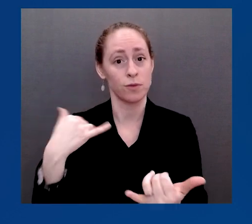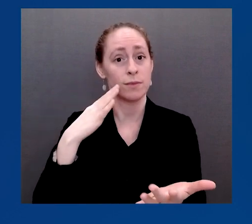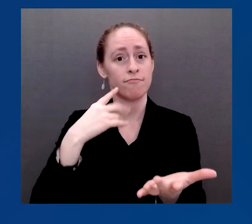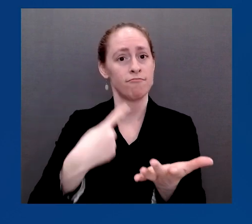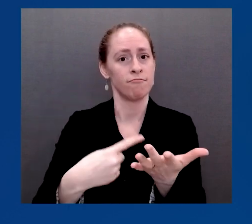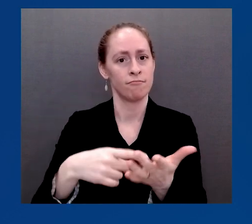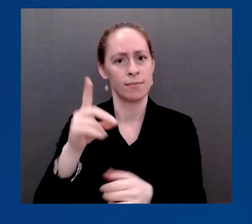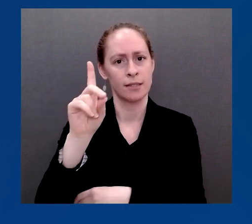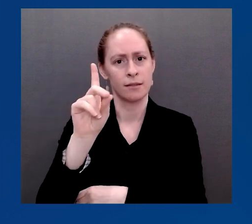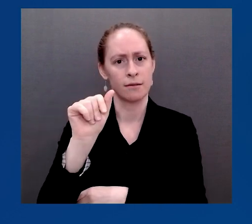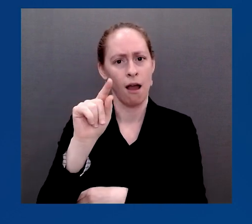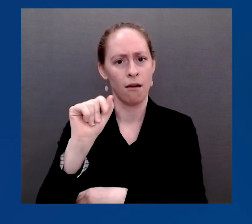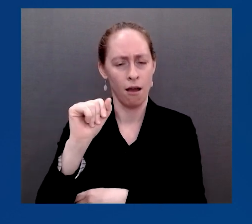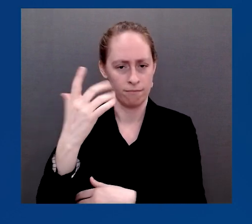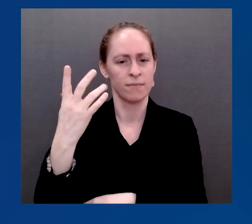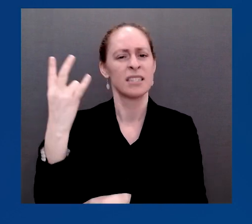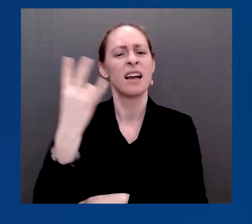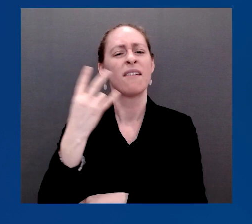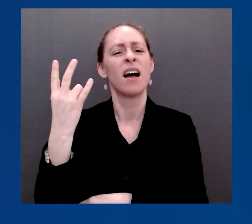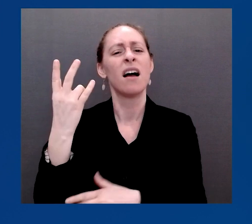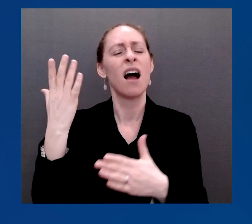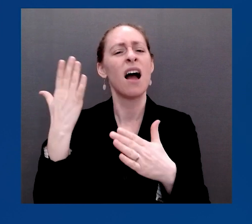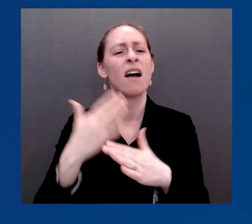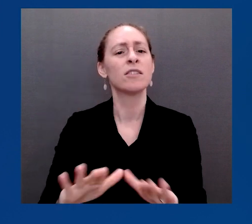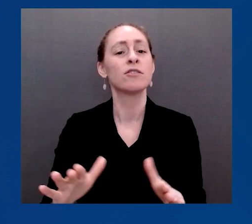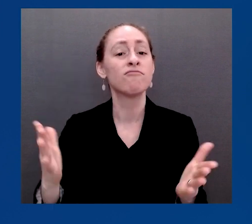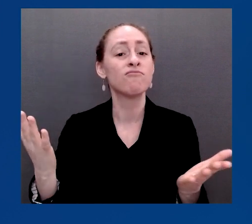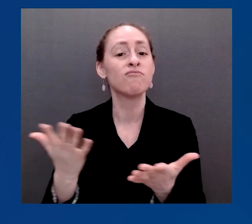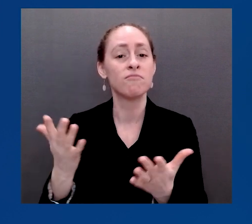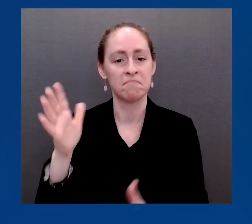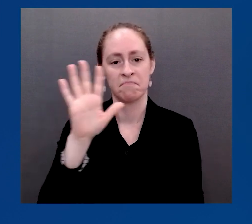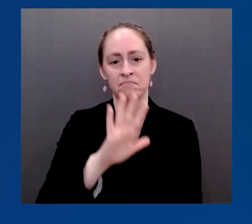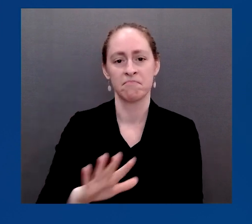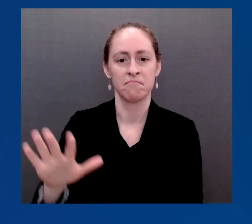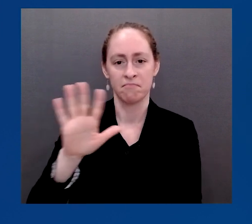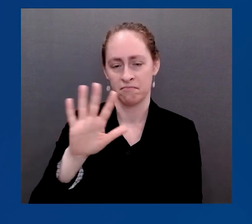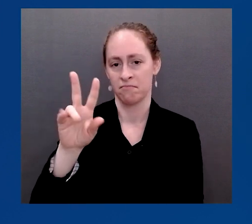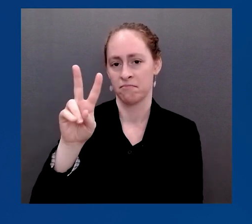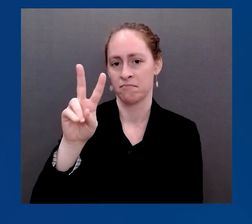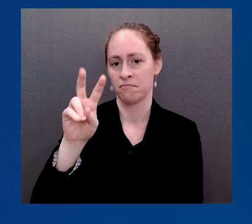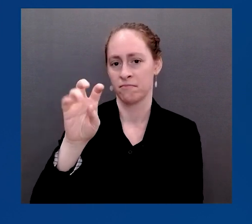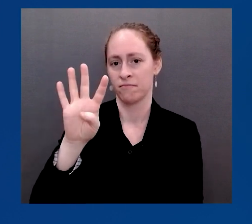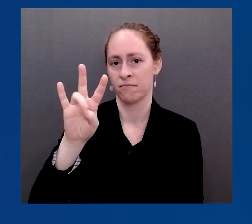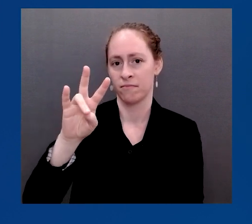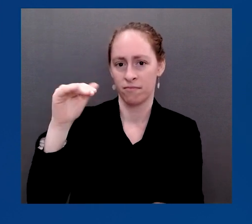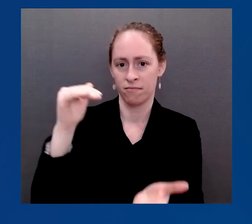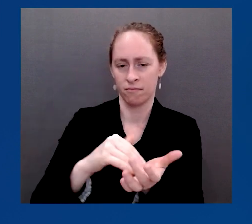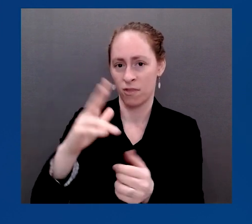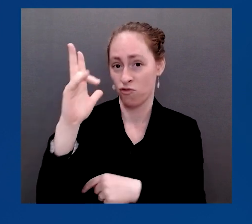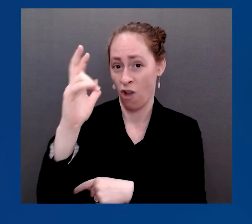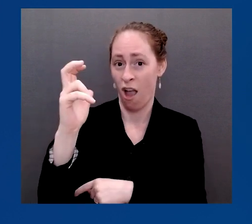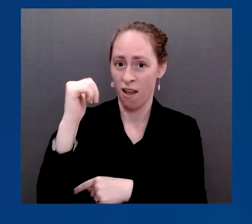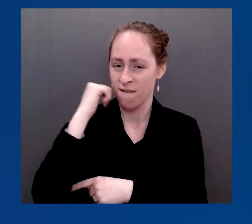is about 247,300 cases per day, a decrease of about 44 percent over the previous week.